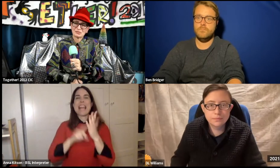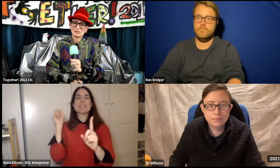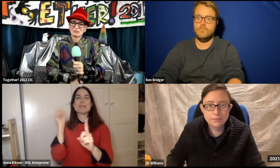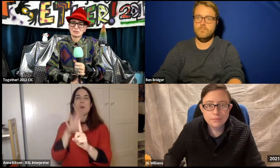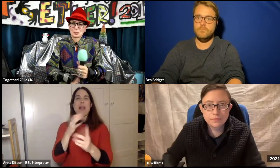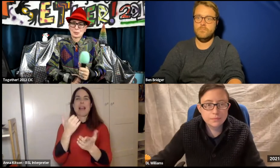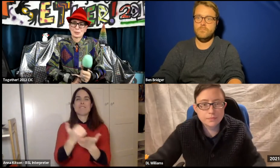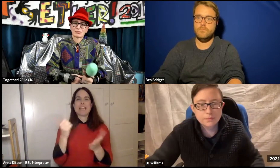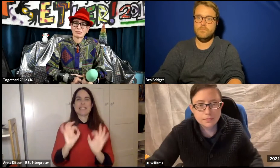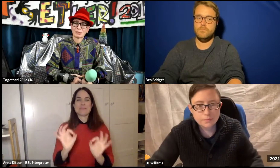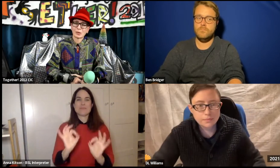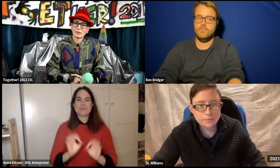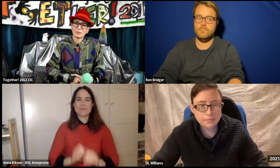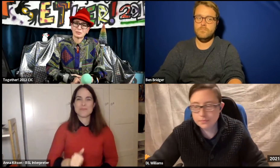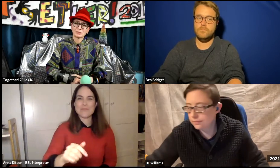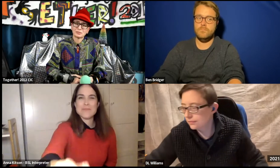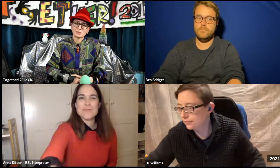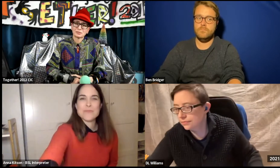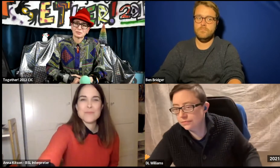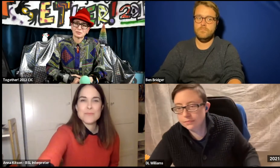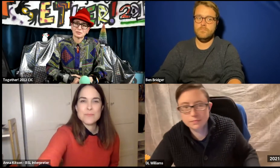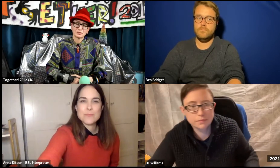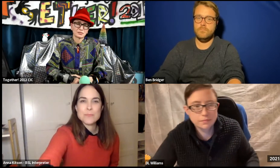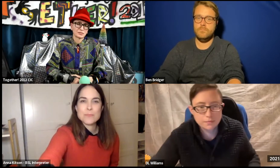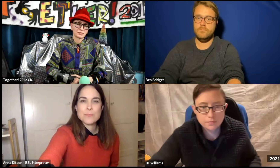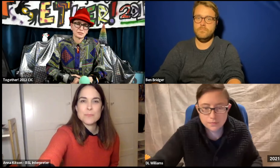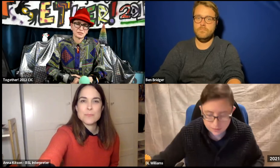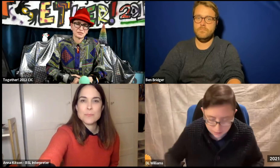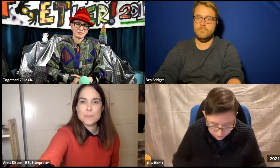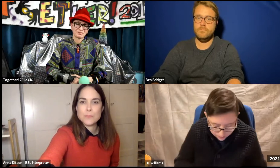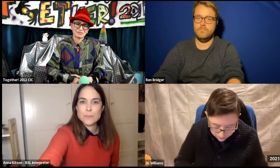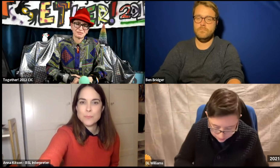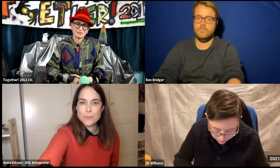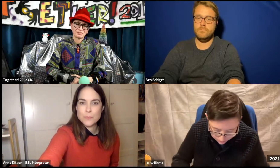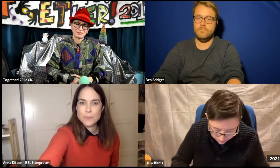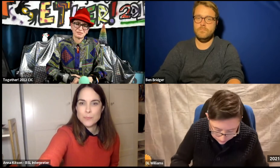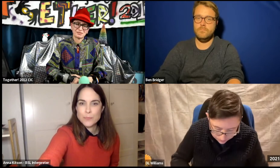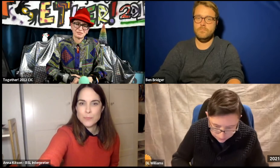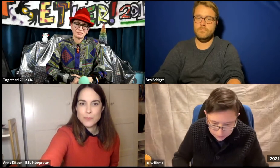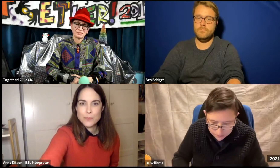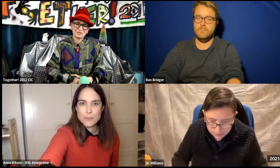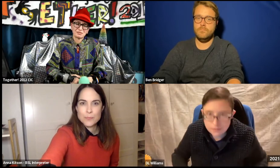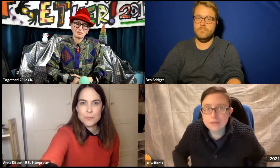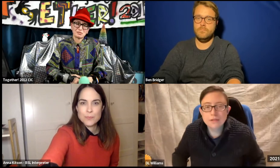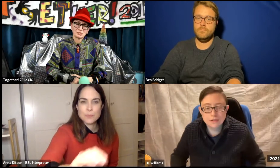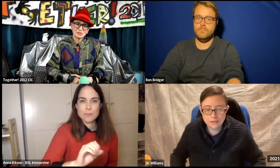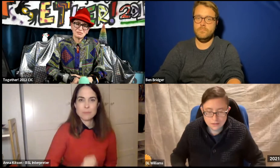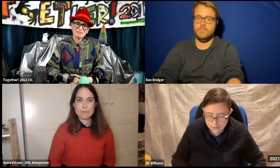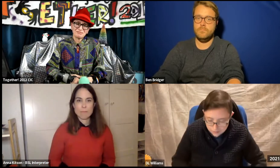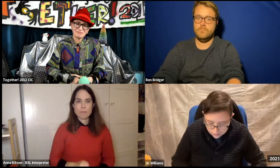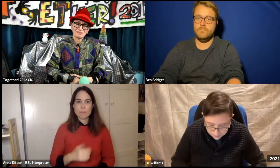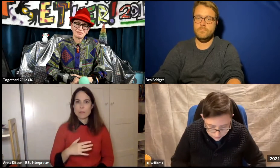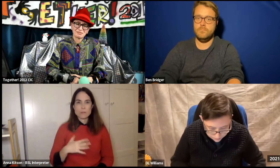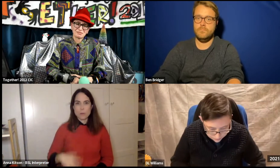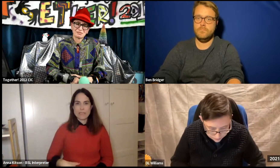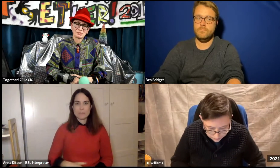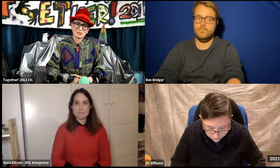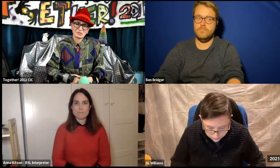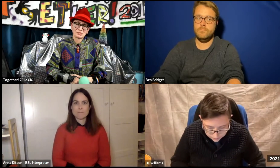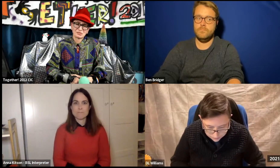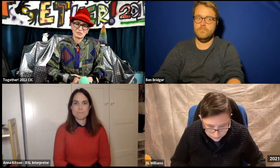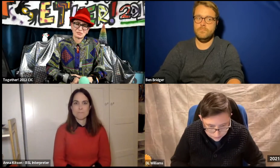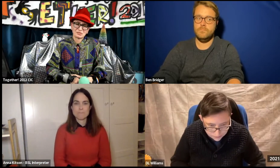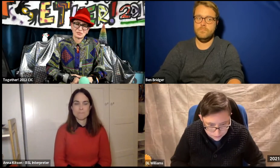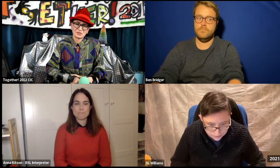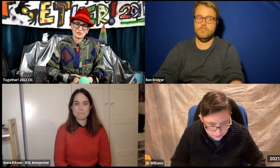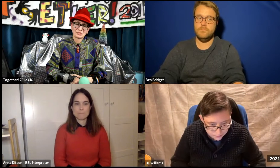Hi sorry, just sorting stuff out.